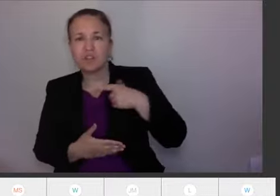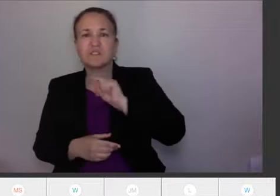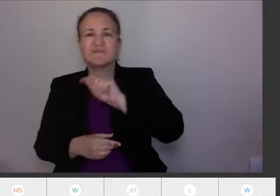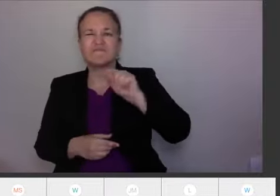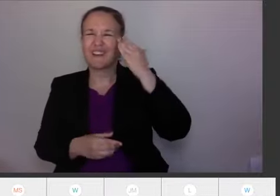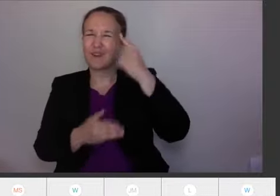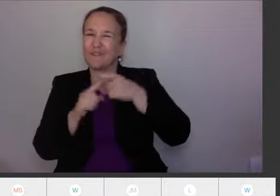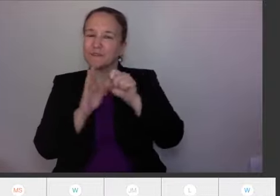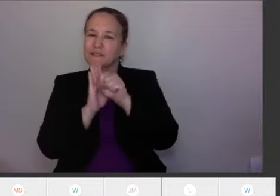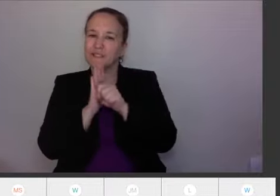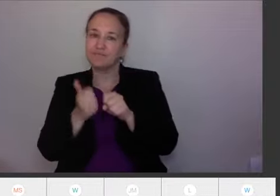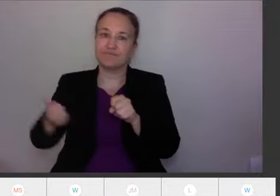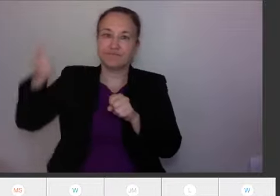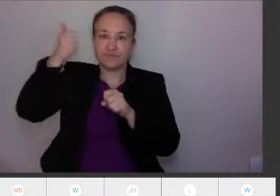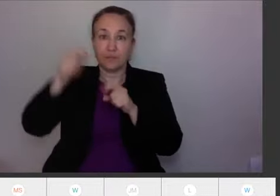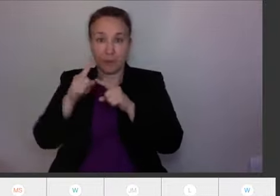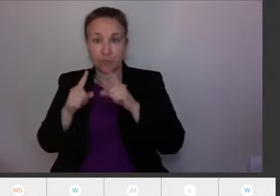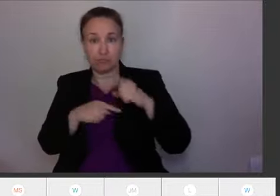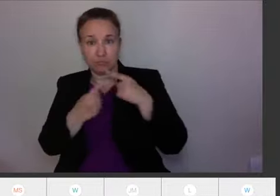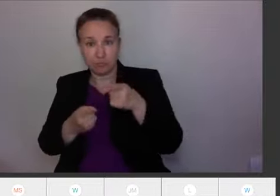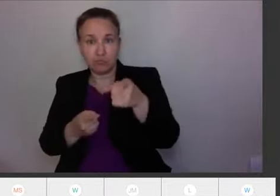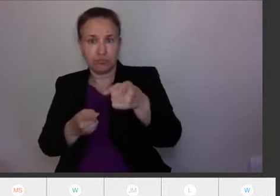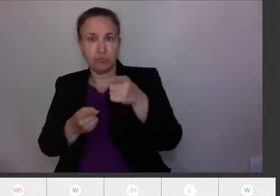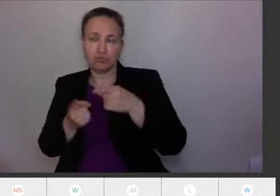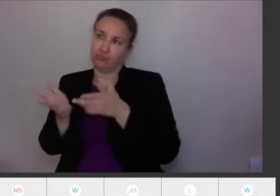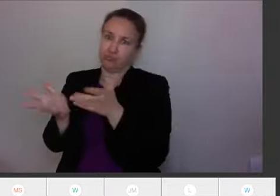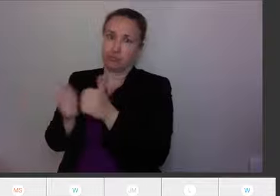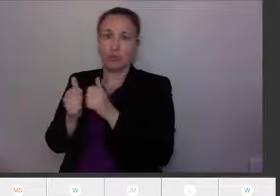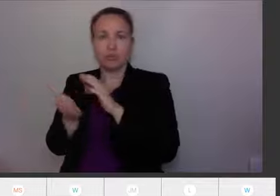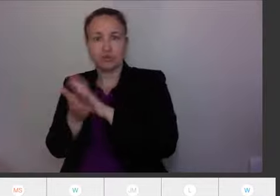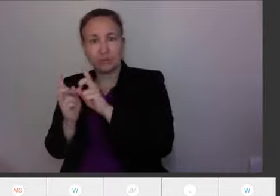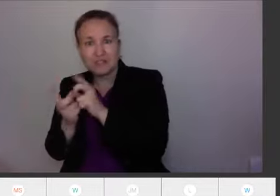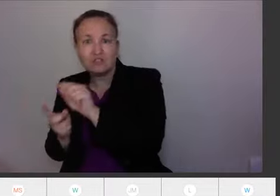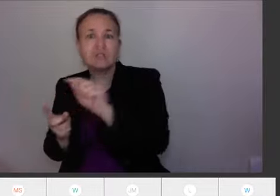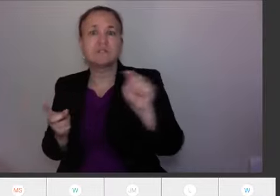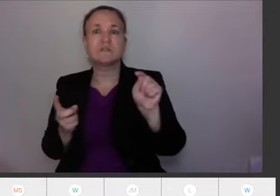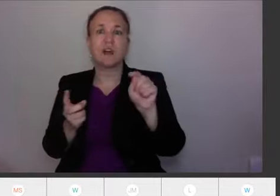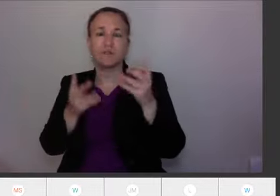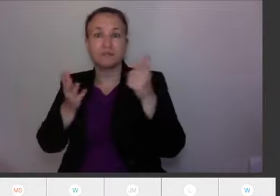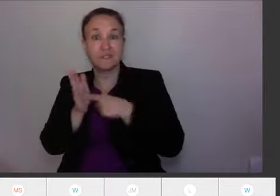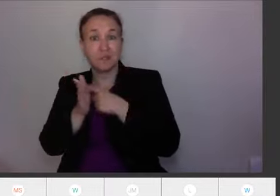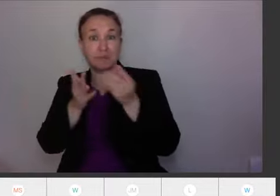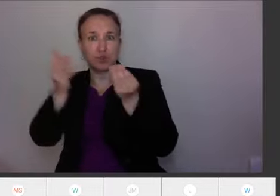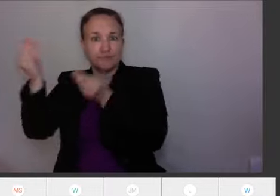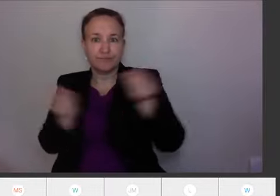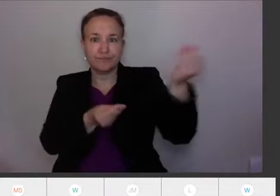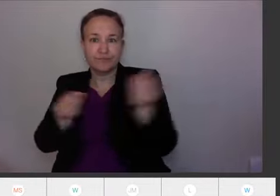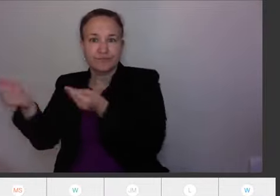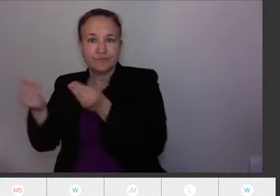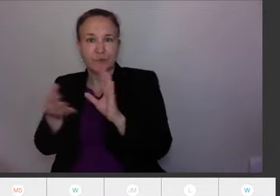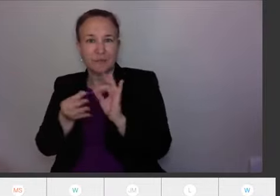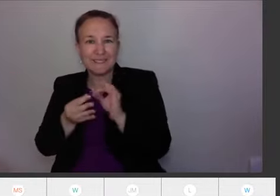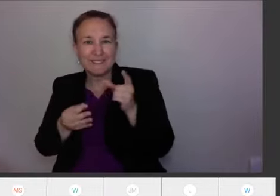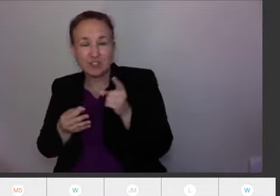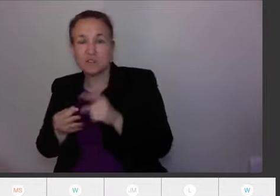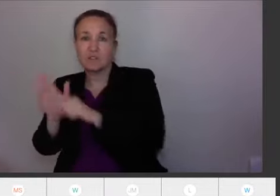but you've kind of been talking to districts and also kind of an intermediary in some cases between the state and school districts uh with